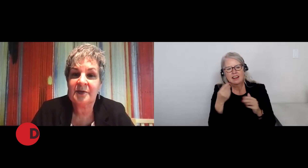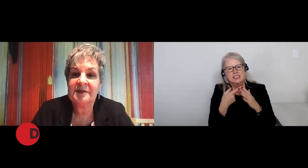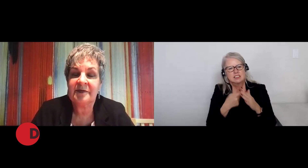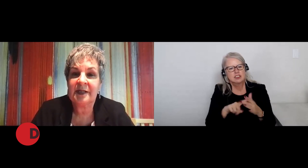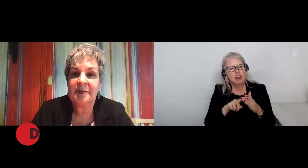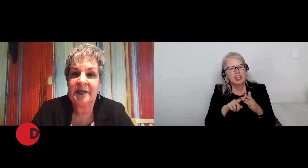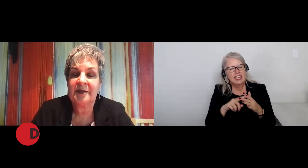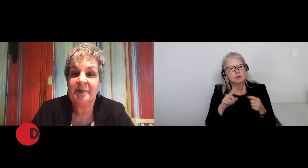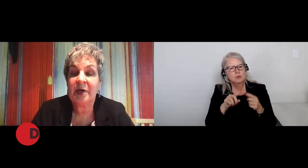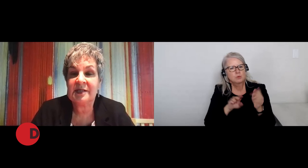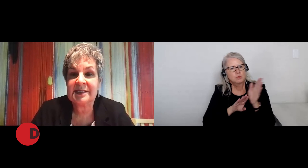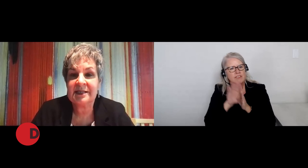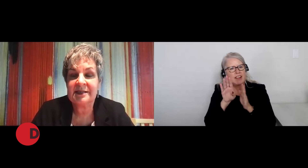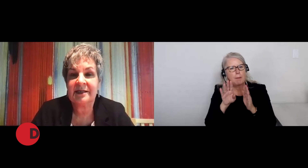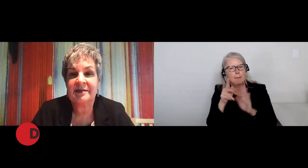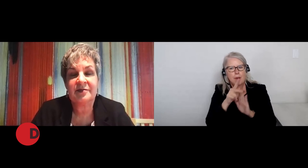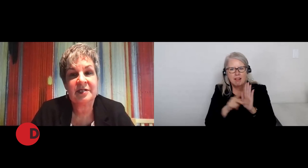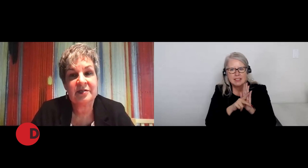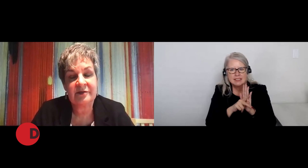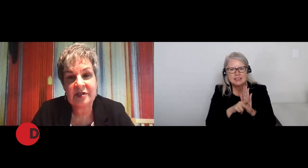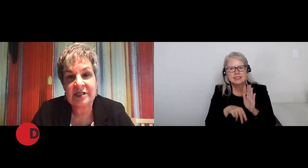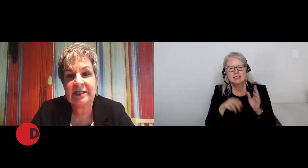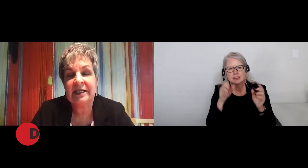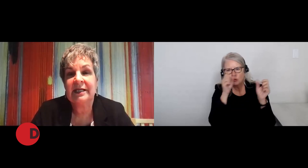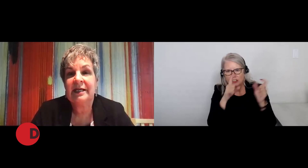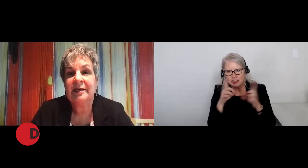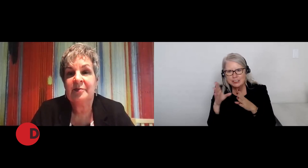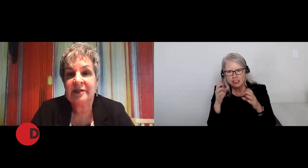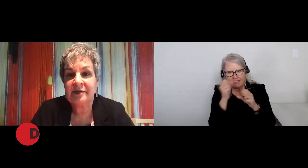and started developing strategies for building community